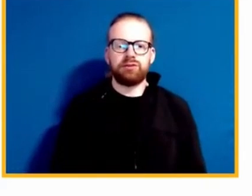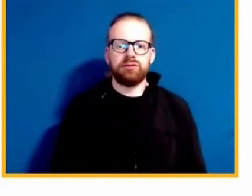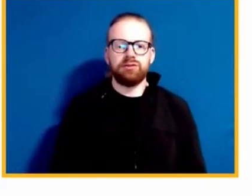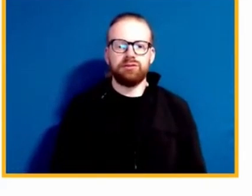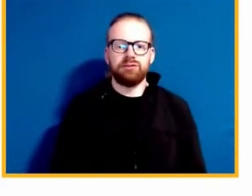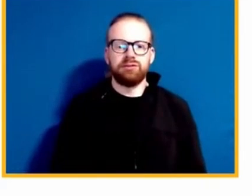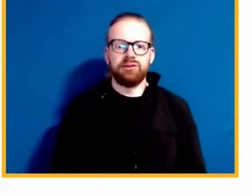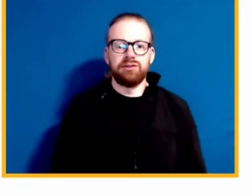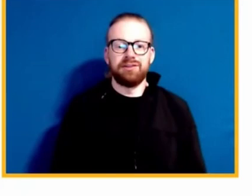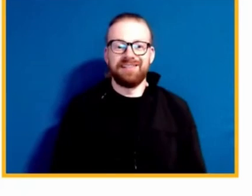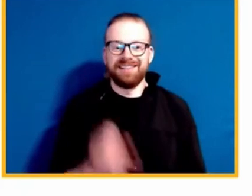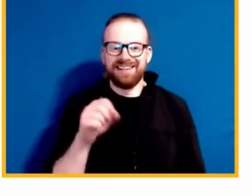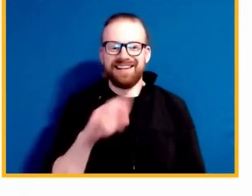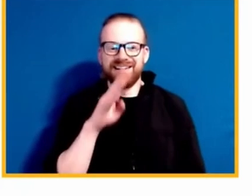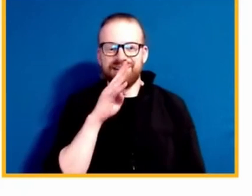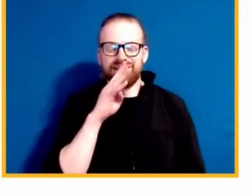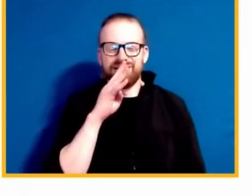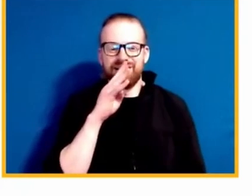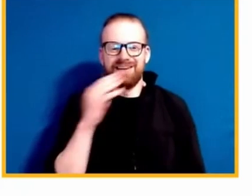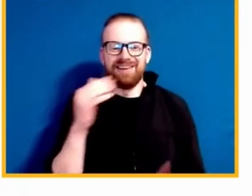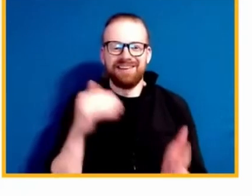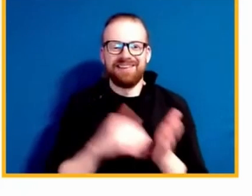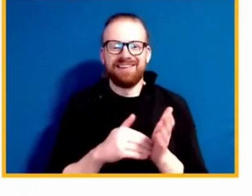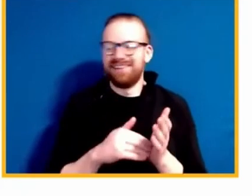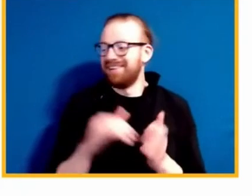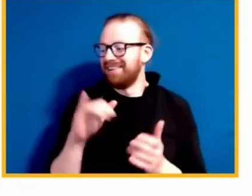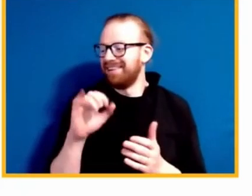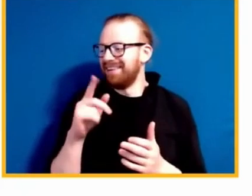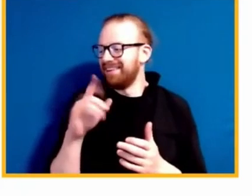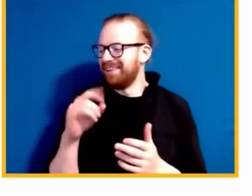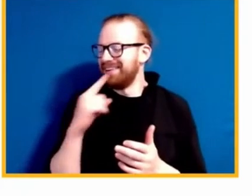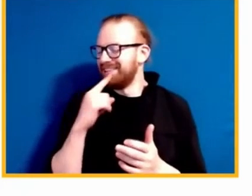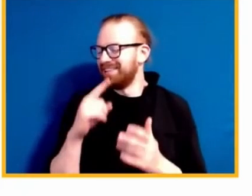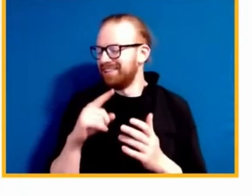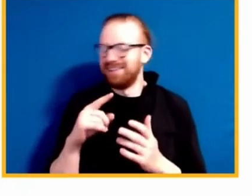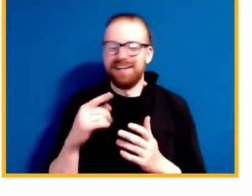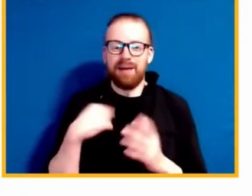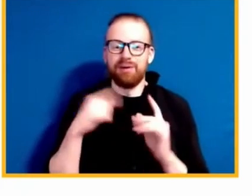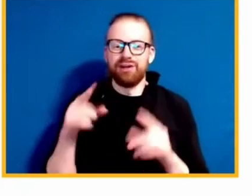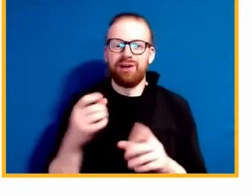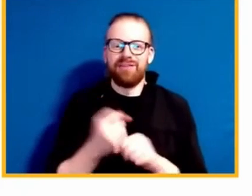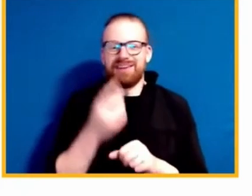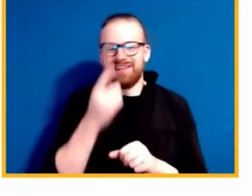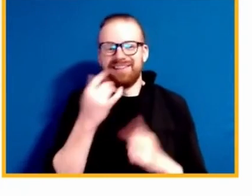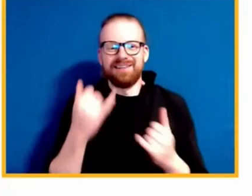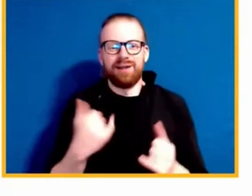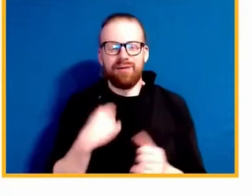[Zeke] Am I allowed to start talking again? Because Yuki was like, "You could stop talking," and I was just like, "Great, I can go get dinner now," but I guess I have to